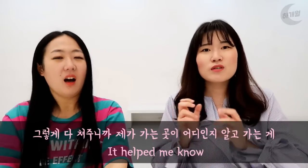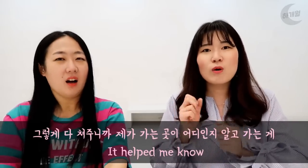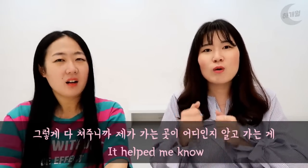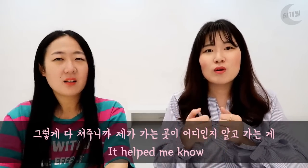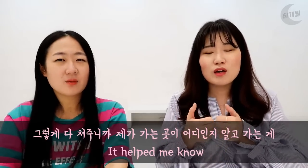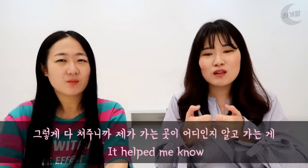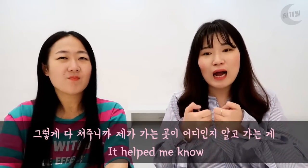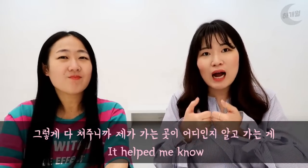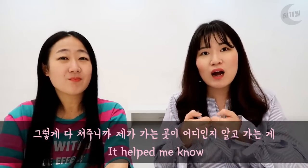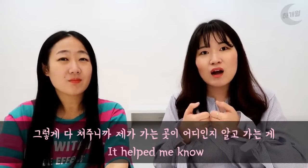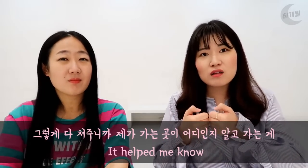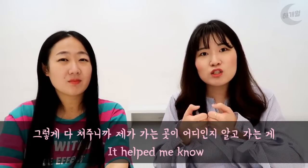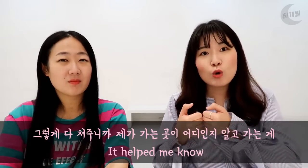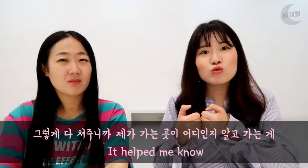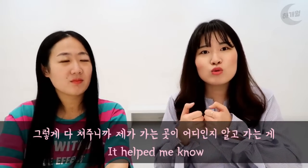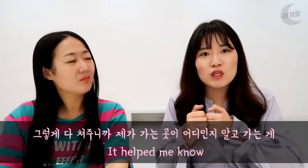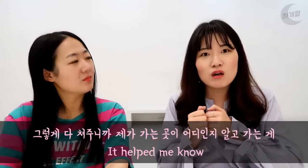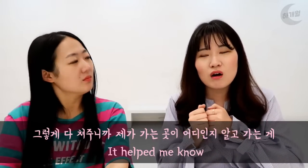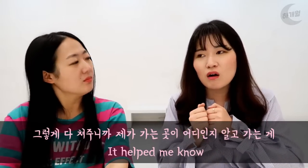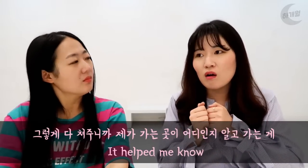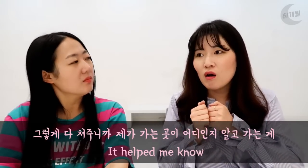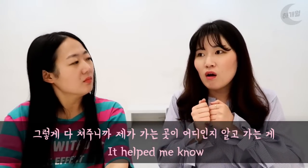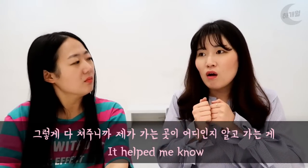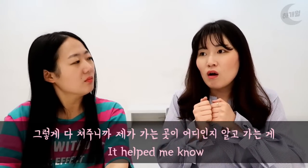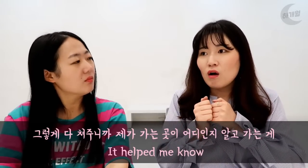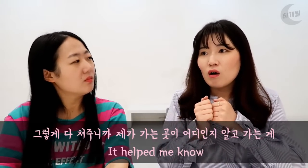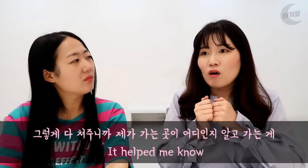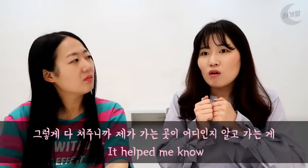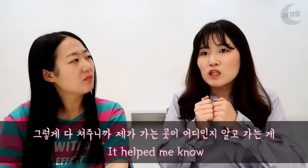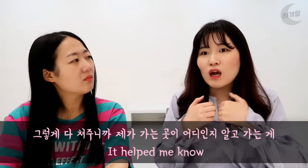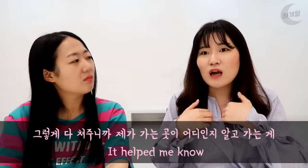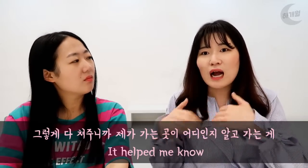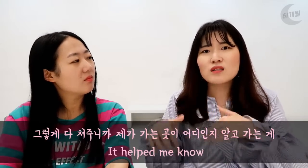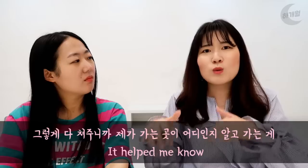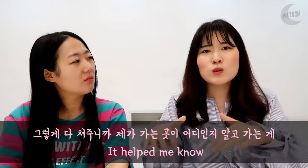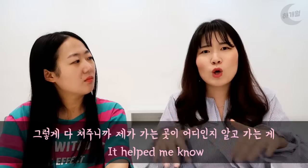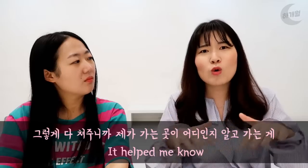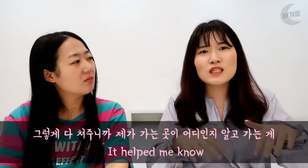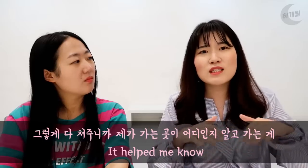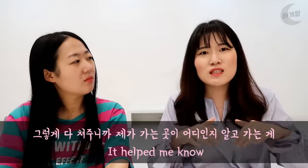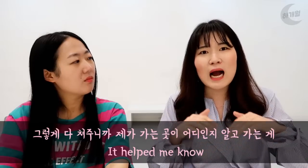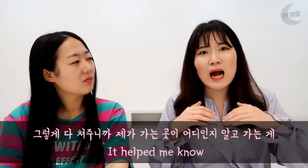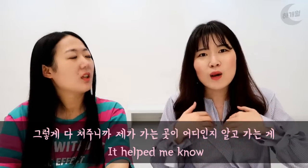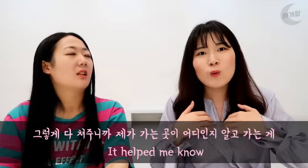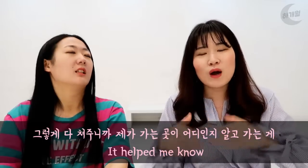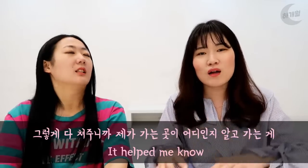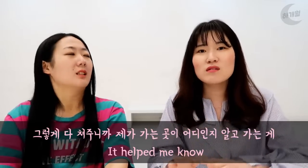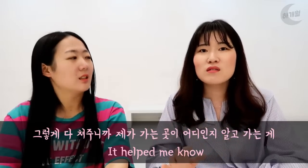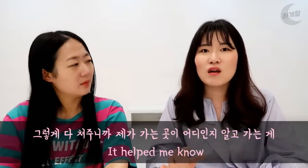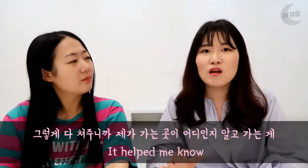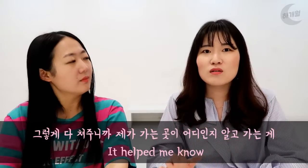It helped me know